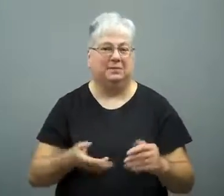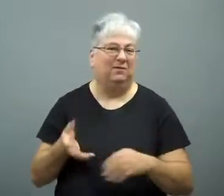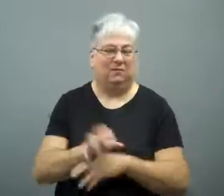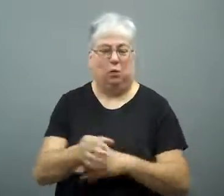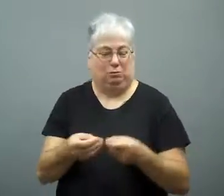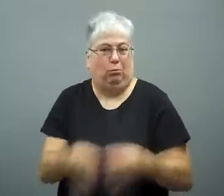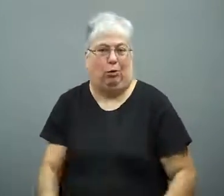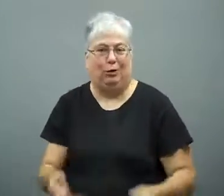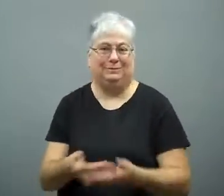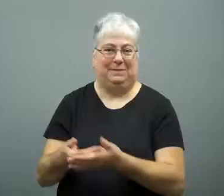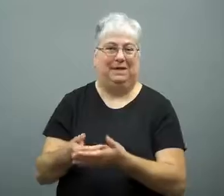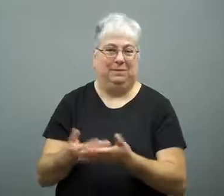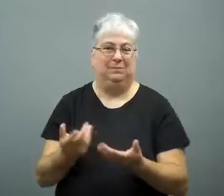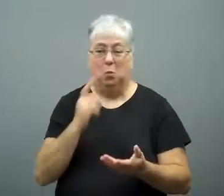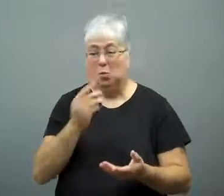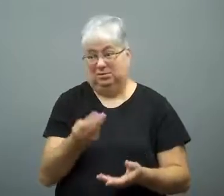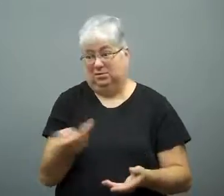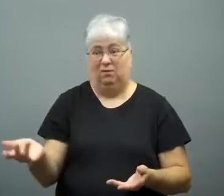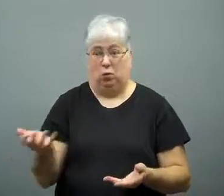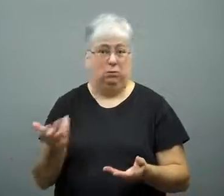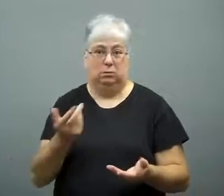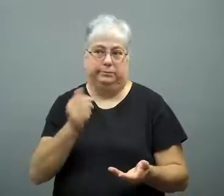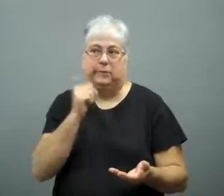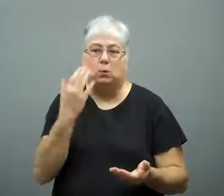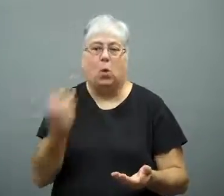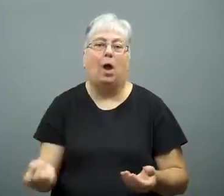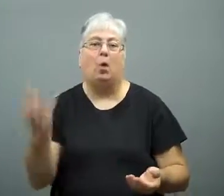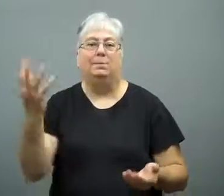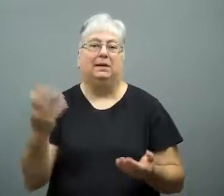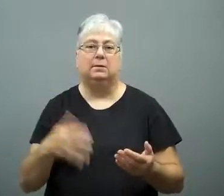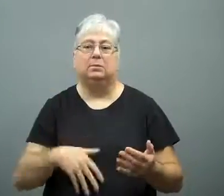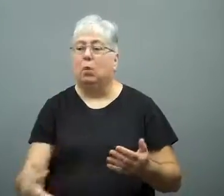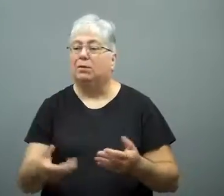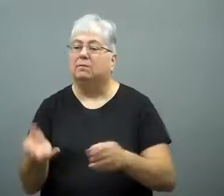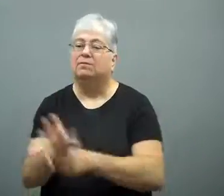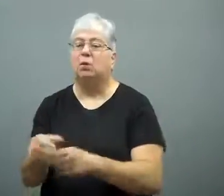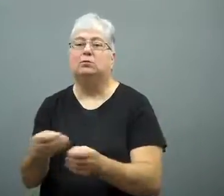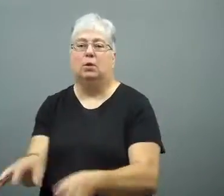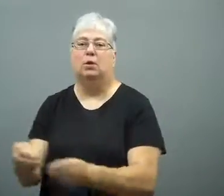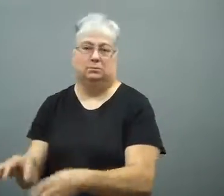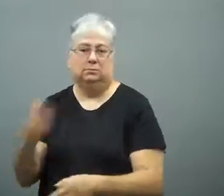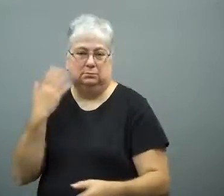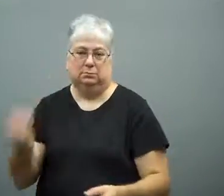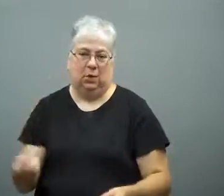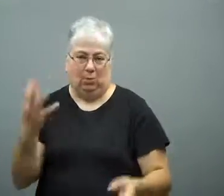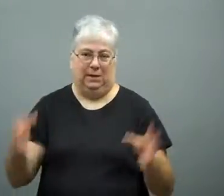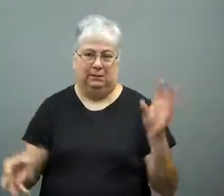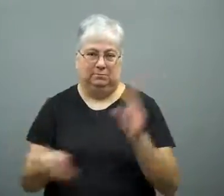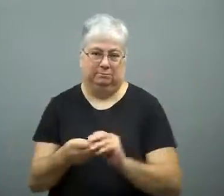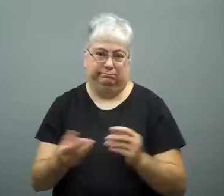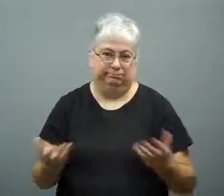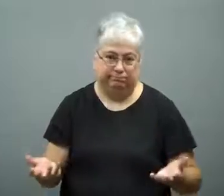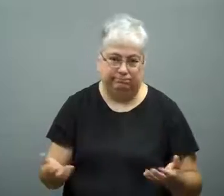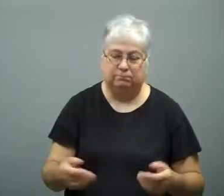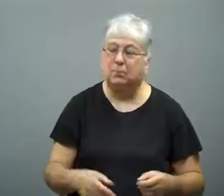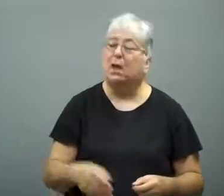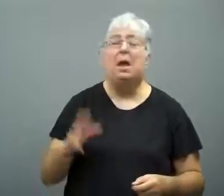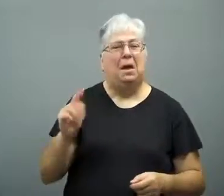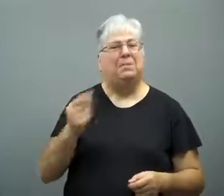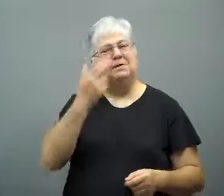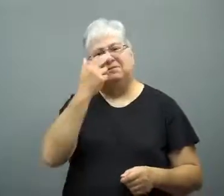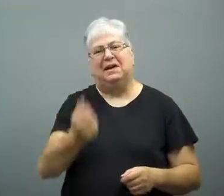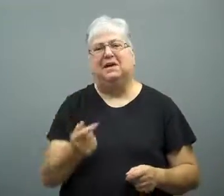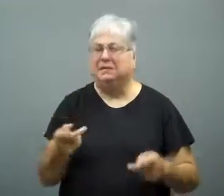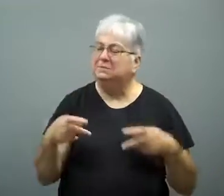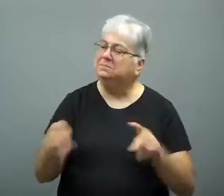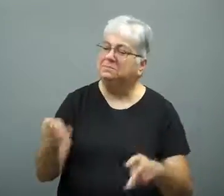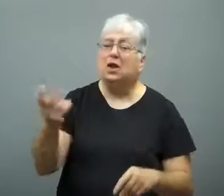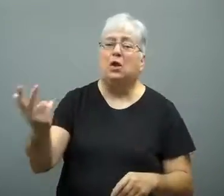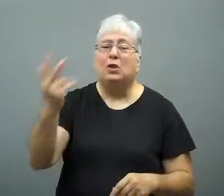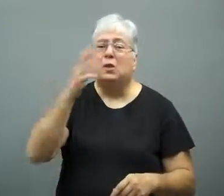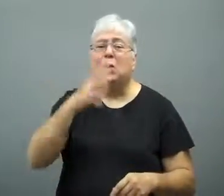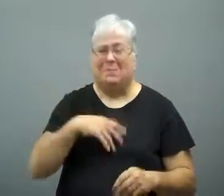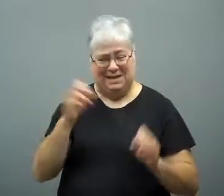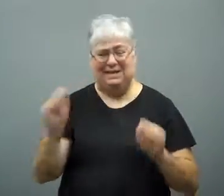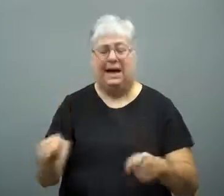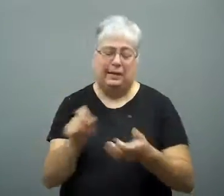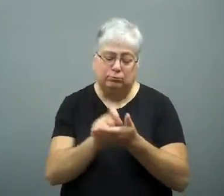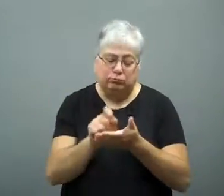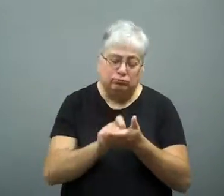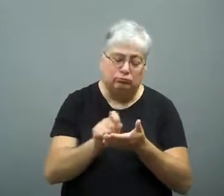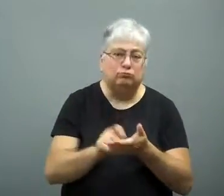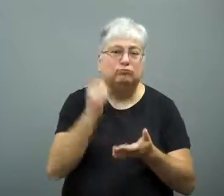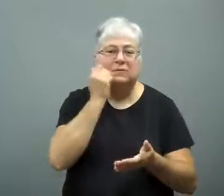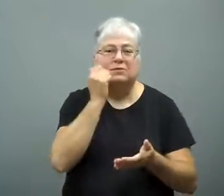and forced miscarriages. There were several pregnancies, but no exact number.